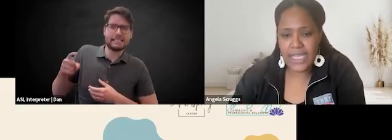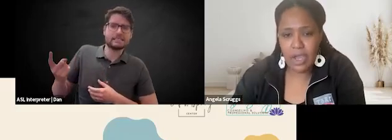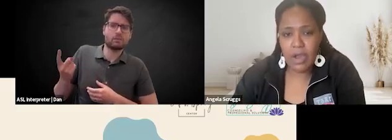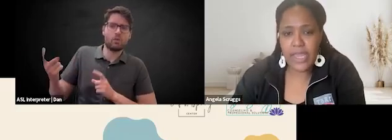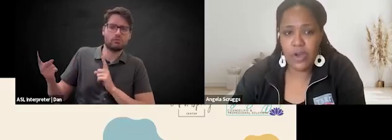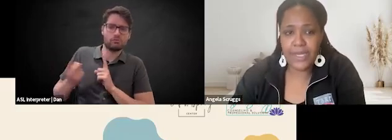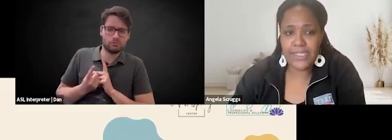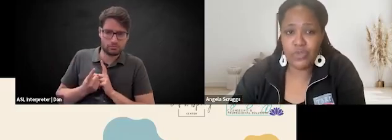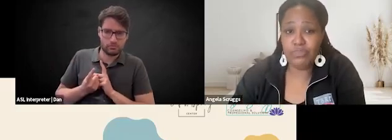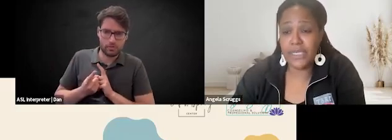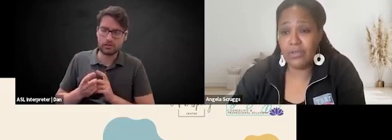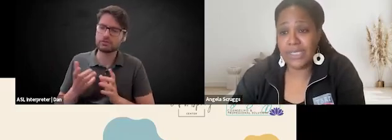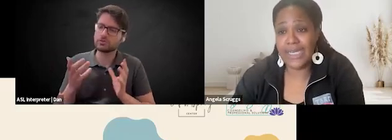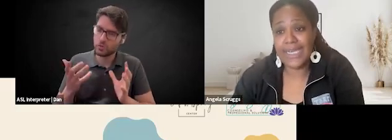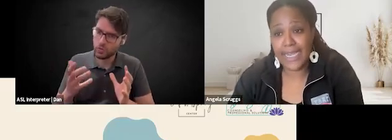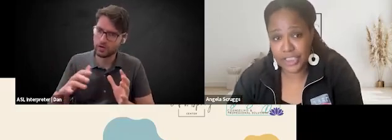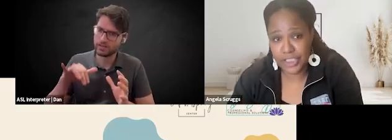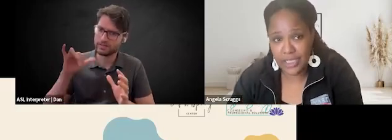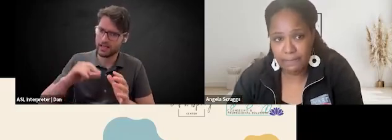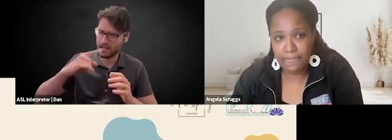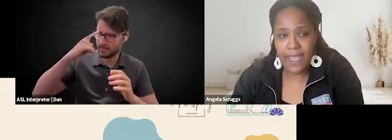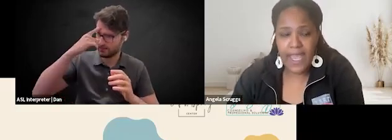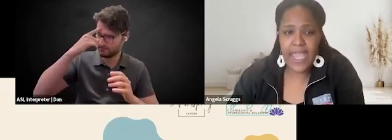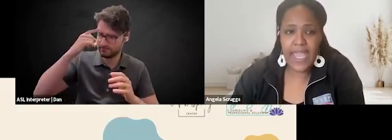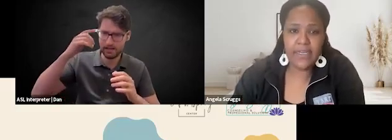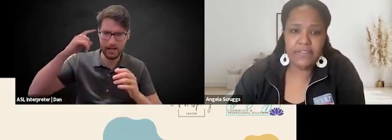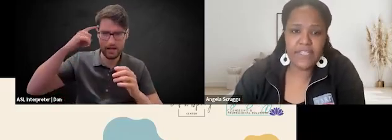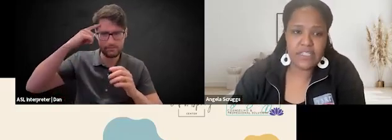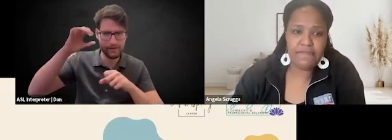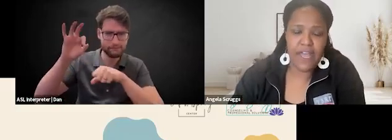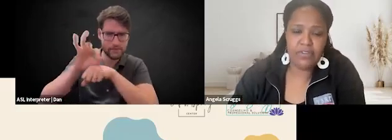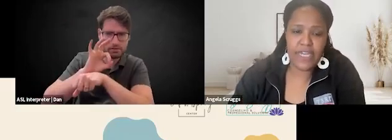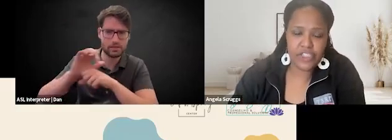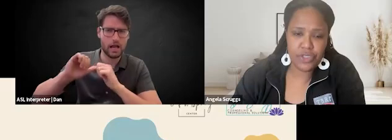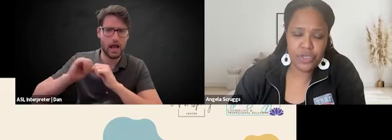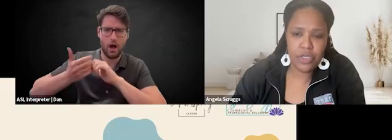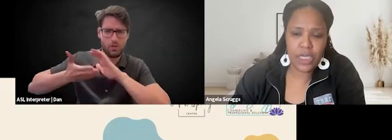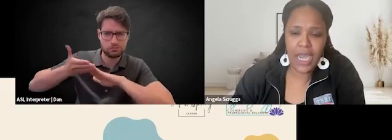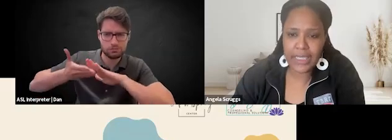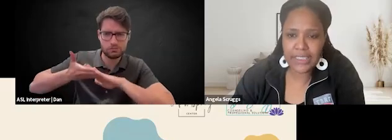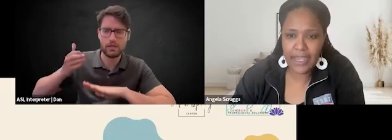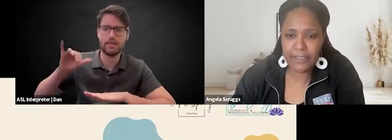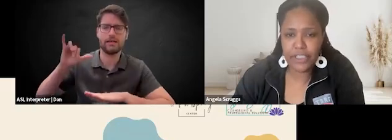it can all help us to build connection. And this is a foundational concept